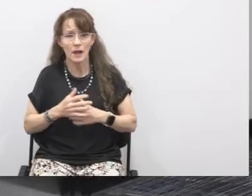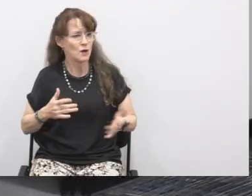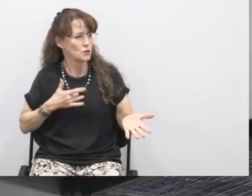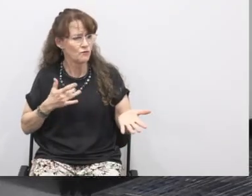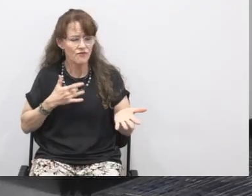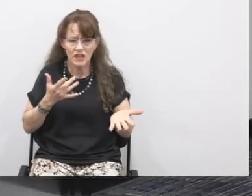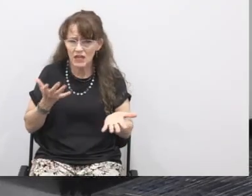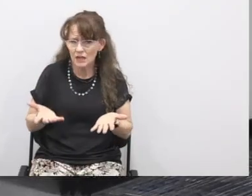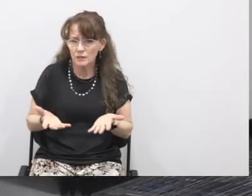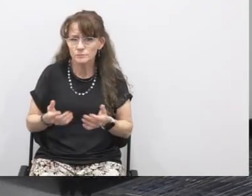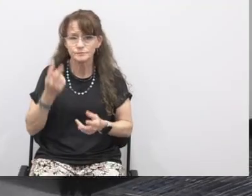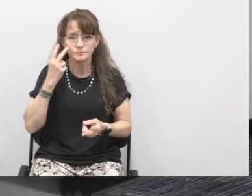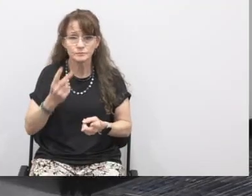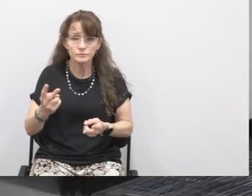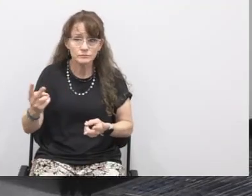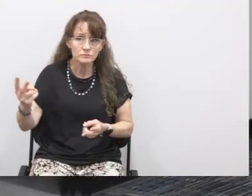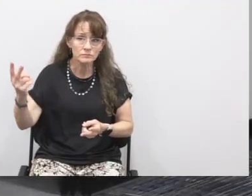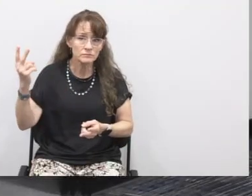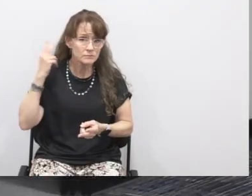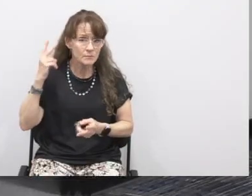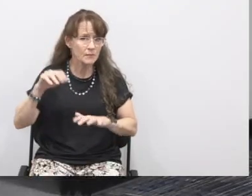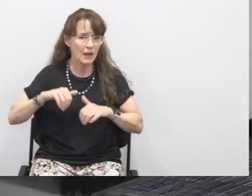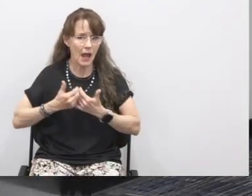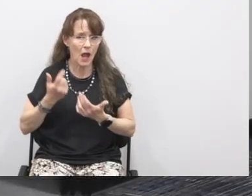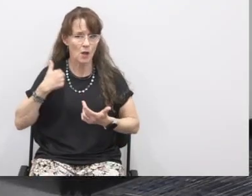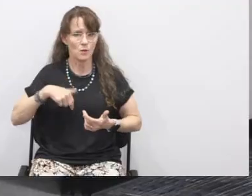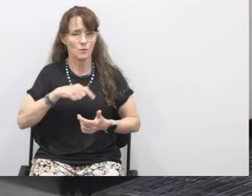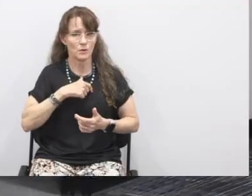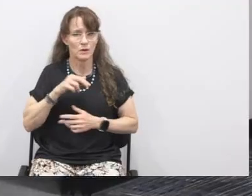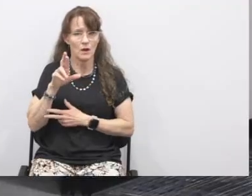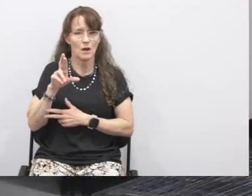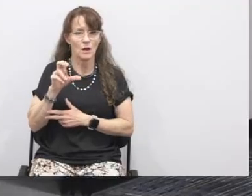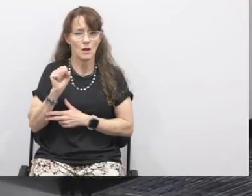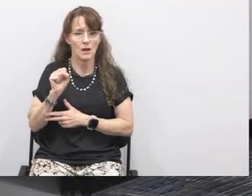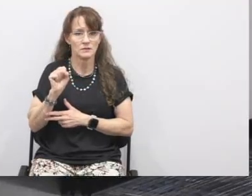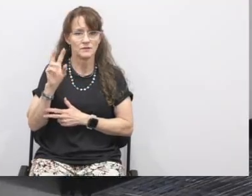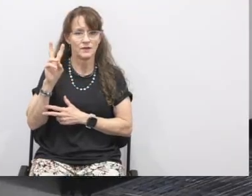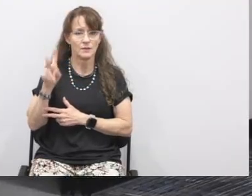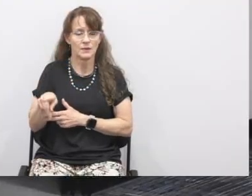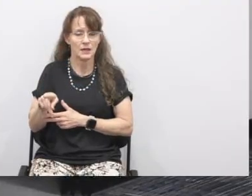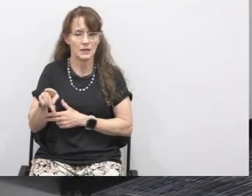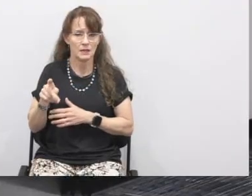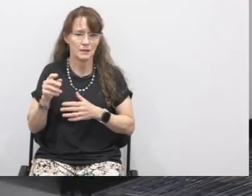and reflect of how we as RSVP ambassadors can help them as well.